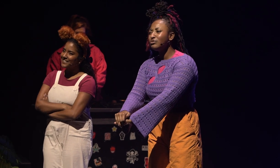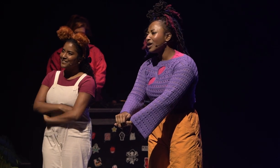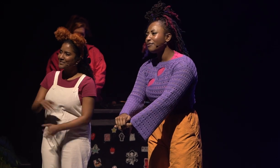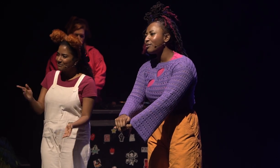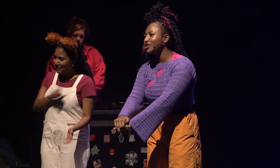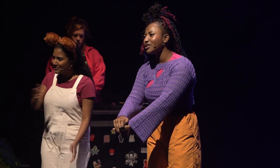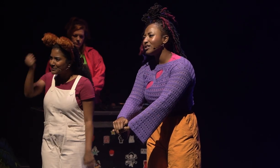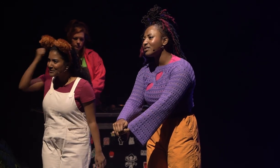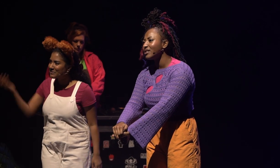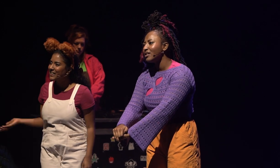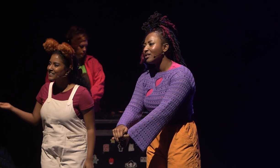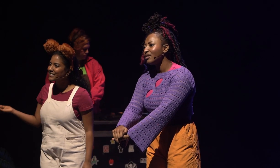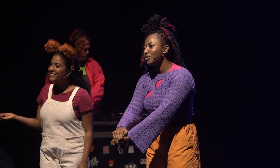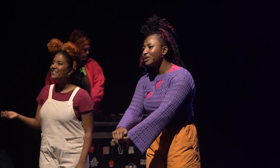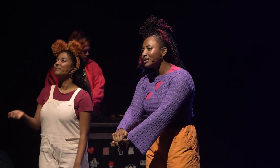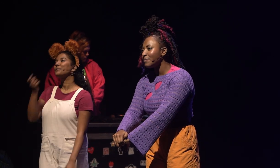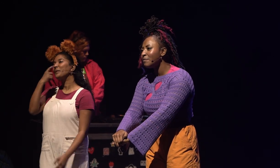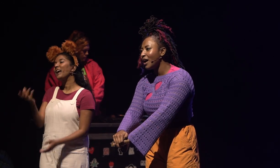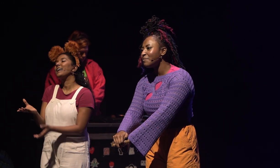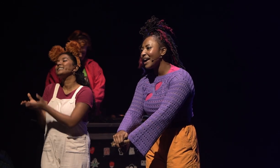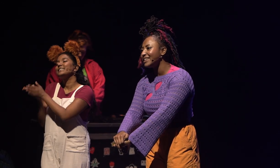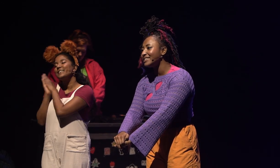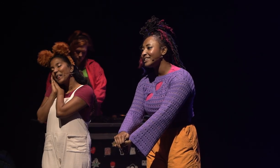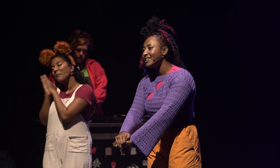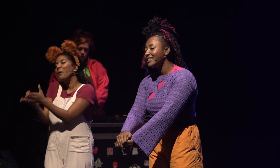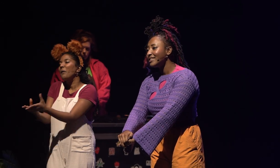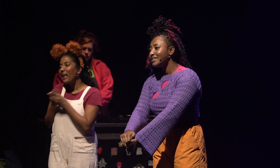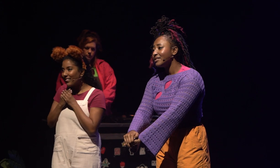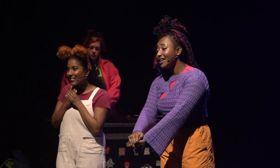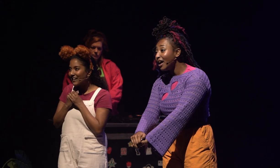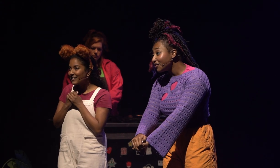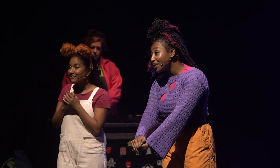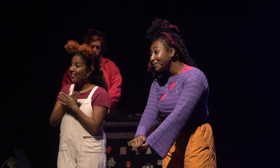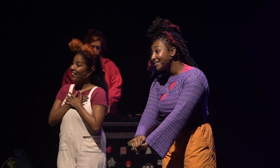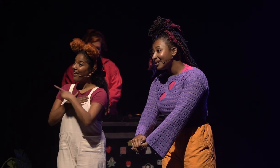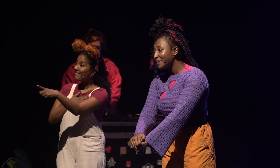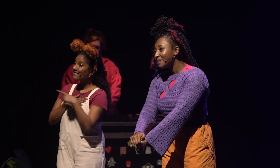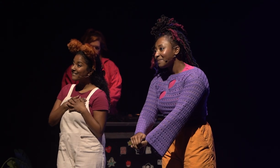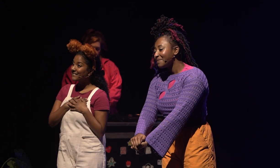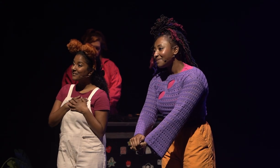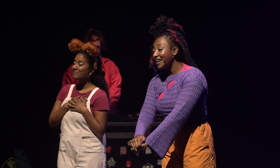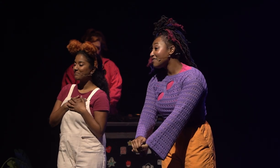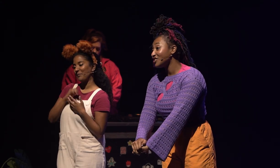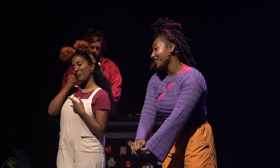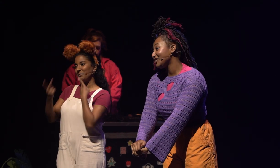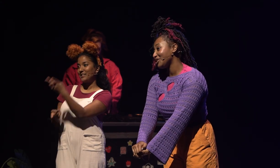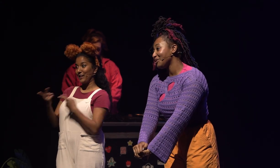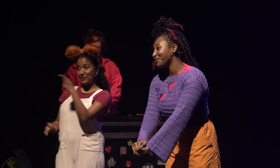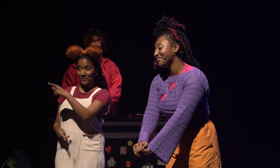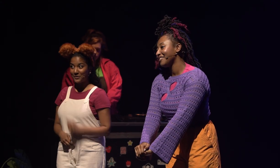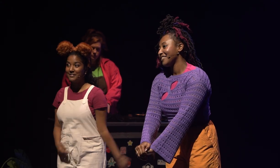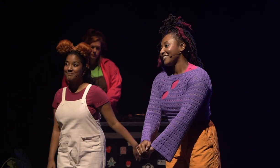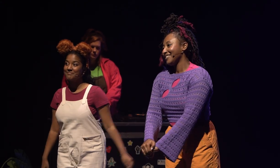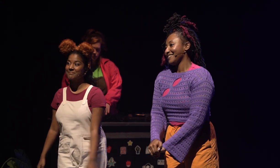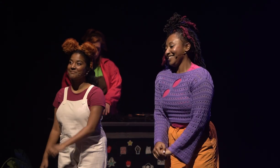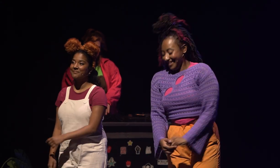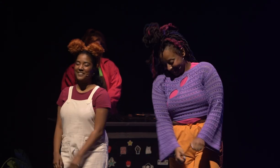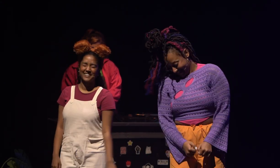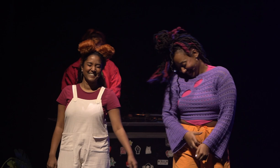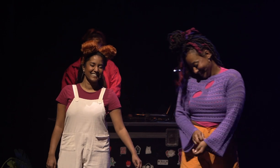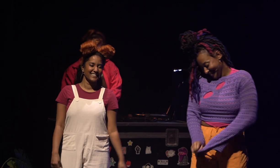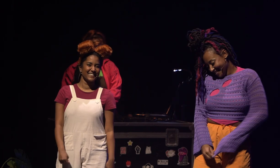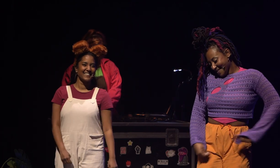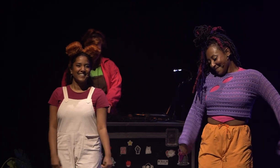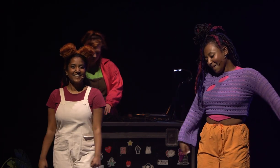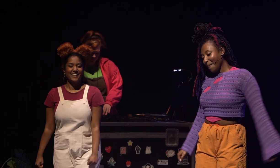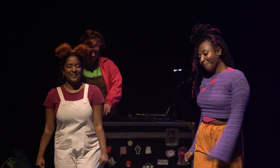chat foolishness! You can sleep in my bed. I love you. I'll even sing to you.'